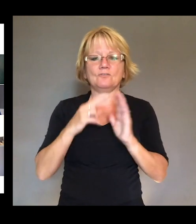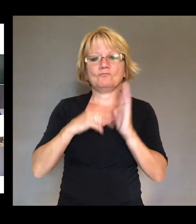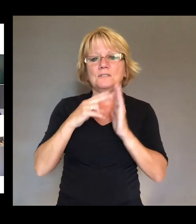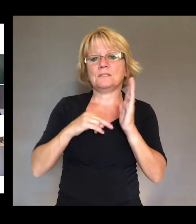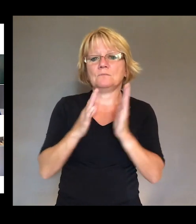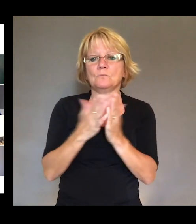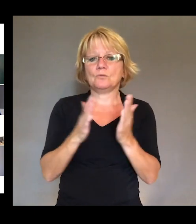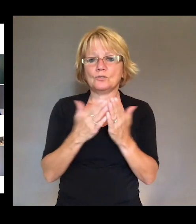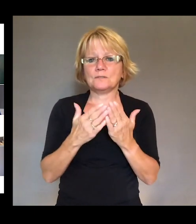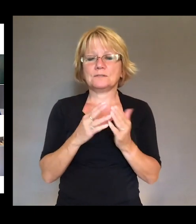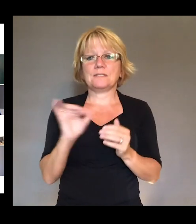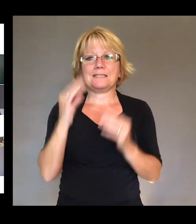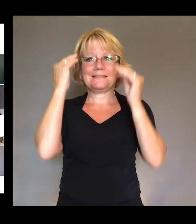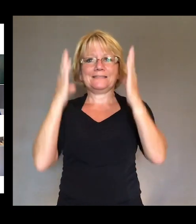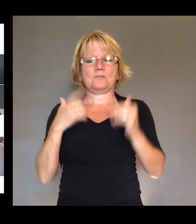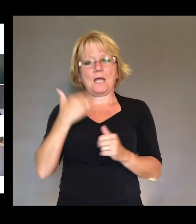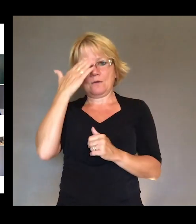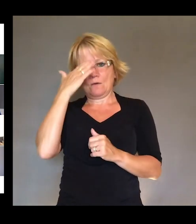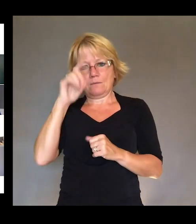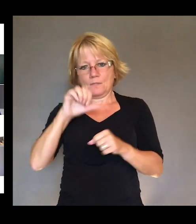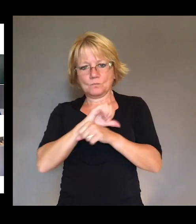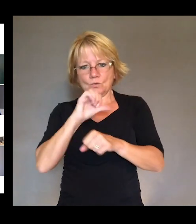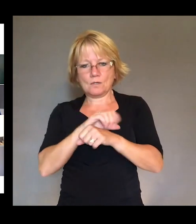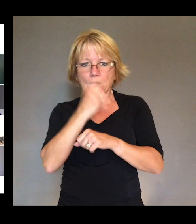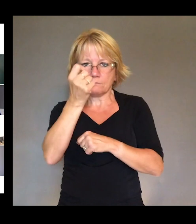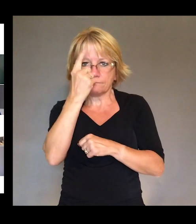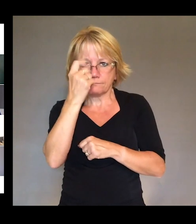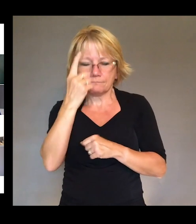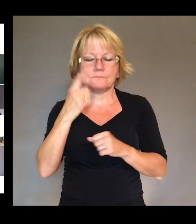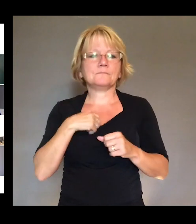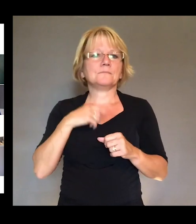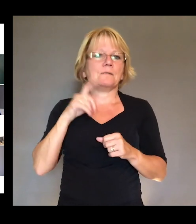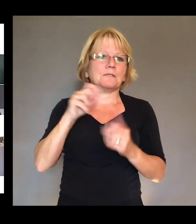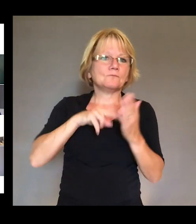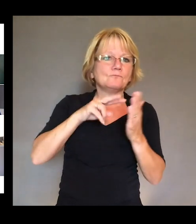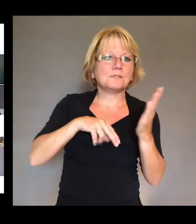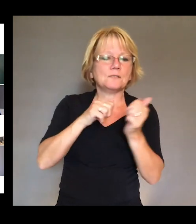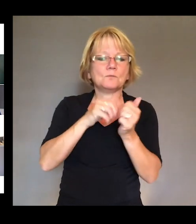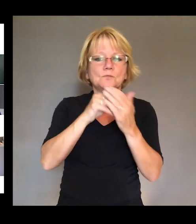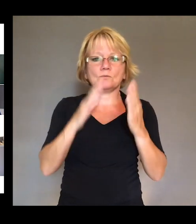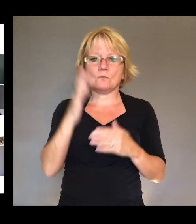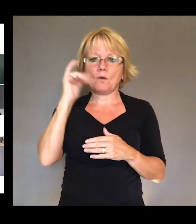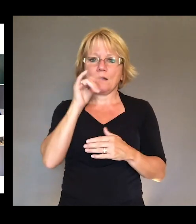multicultural read allows that, you know, as a teacher, I know that I have to work on comprehension. I know that I have to be reading books to the students.